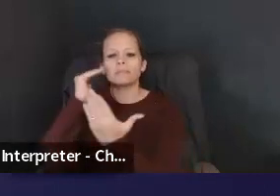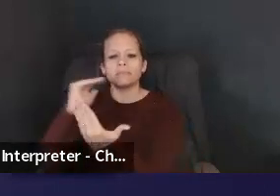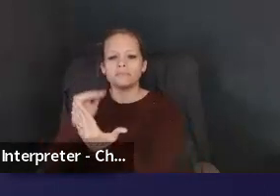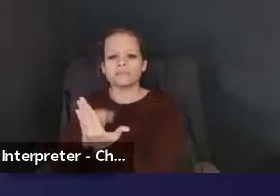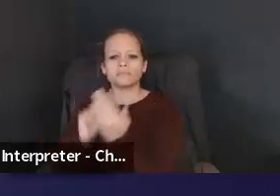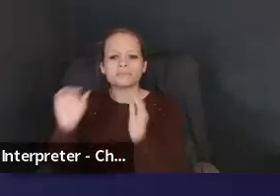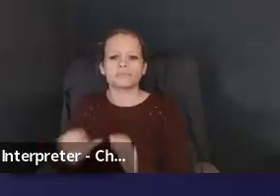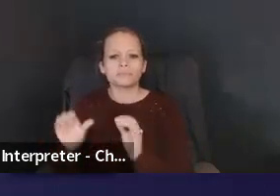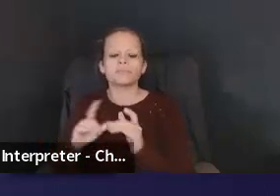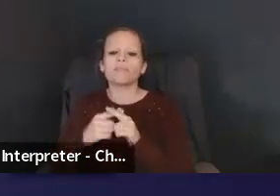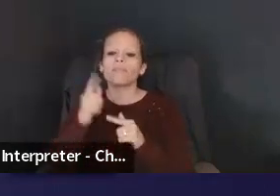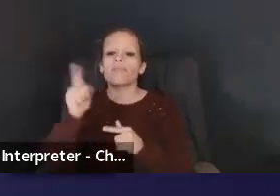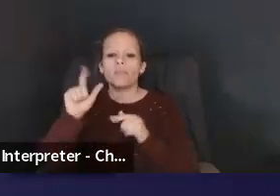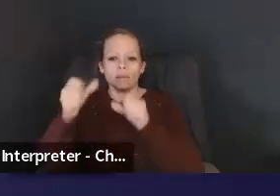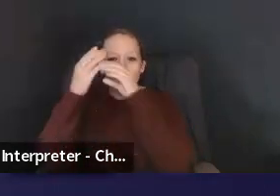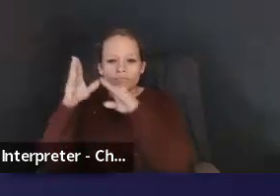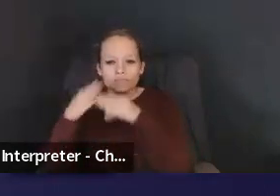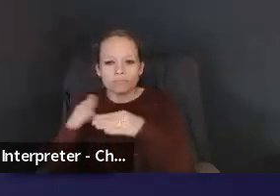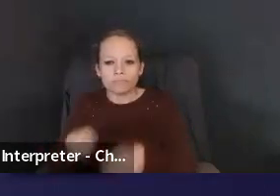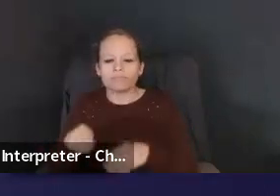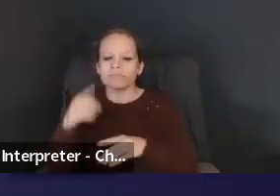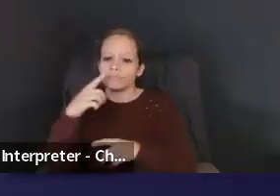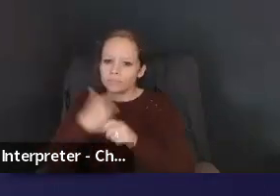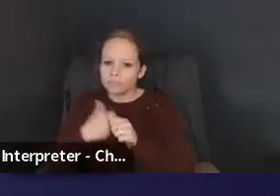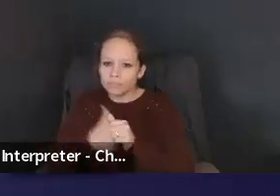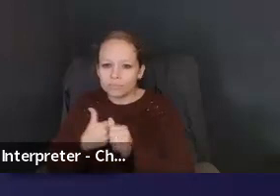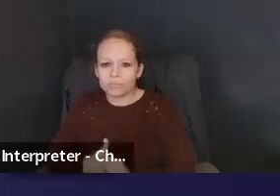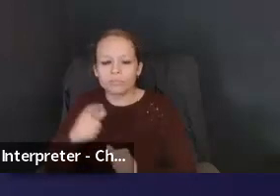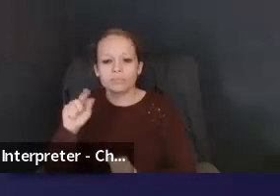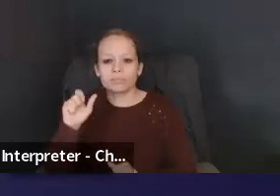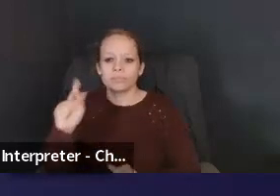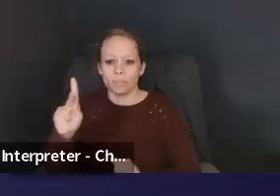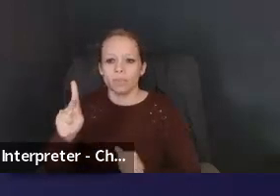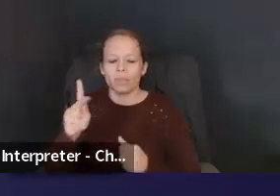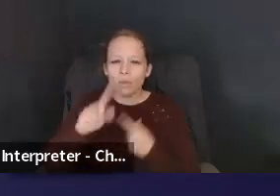you can break them down and go one by one, task by task. When would we start this? Well,